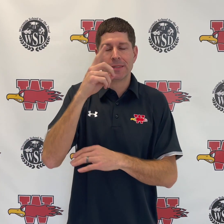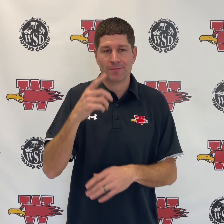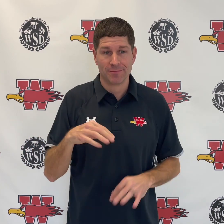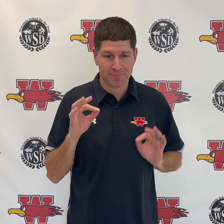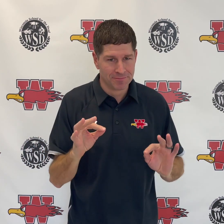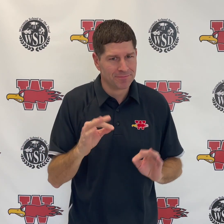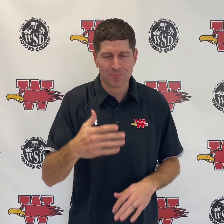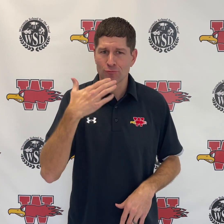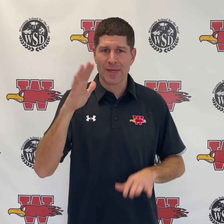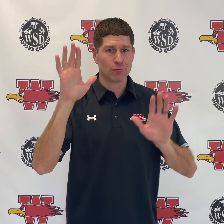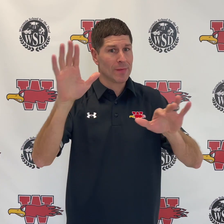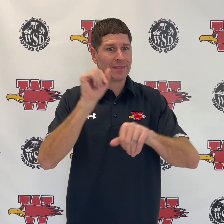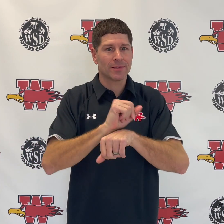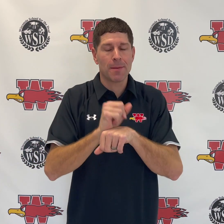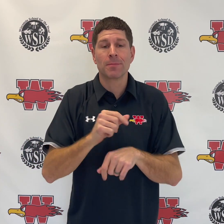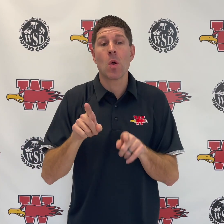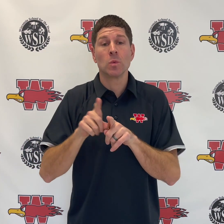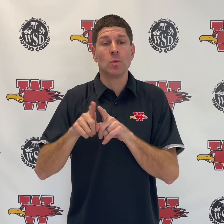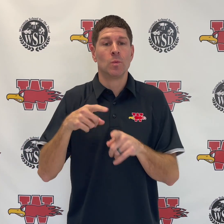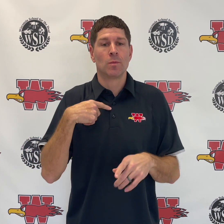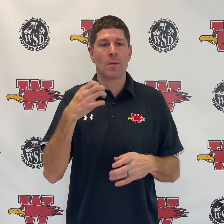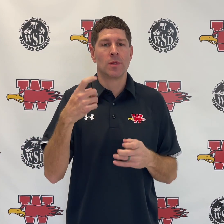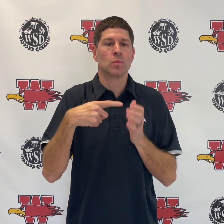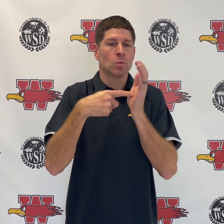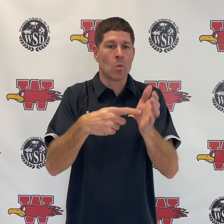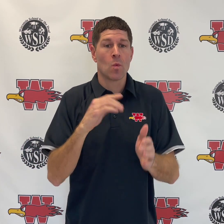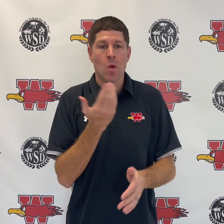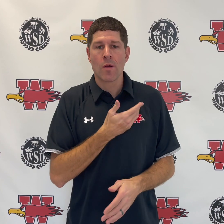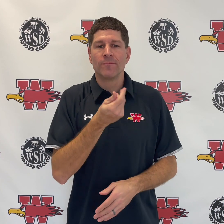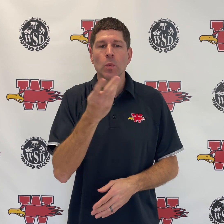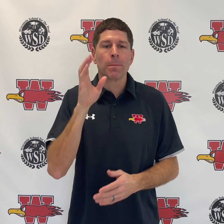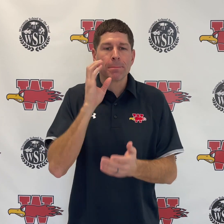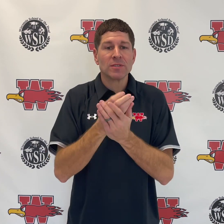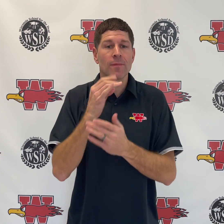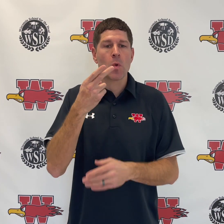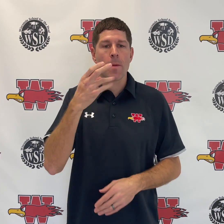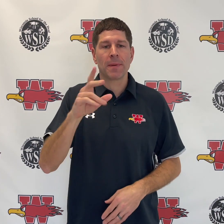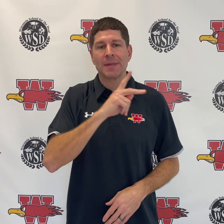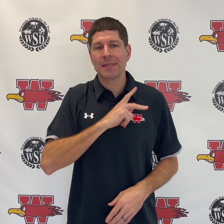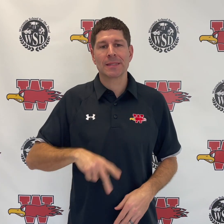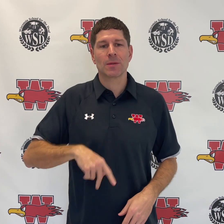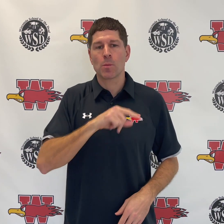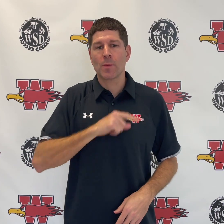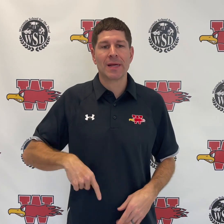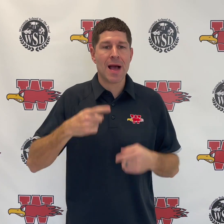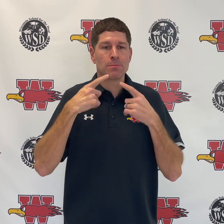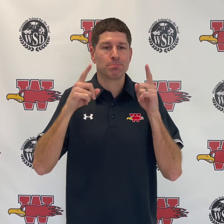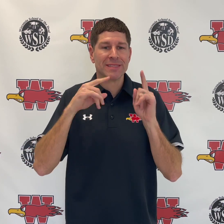So it was a great time. And great job to SBG! We also have the homecoming